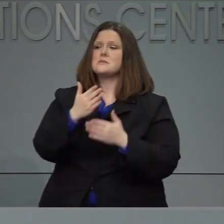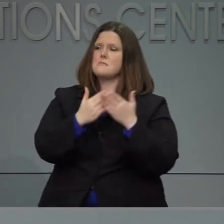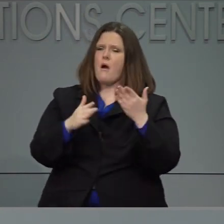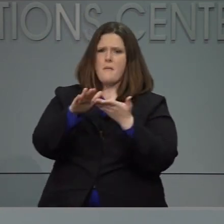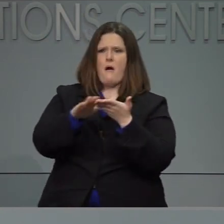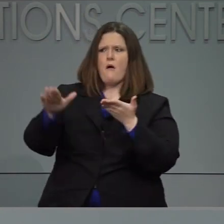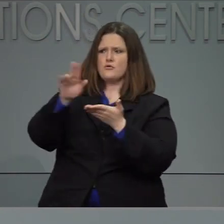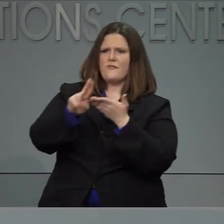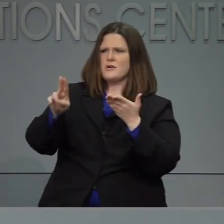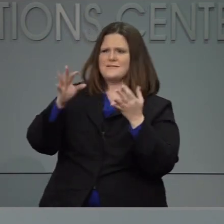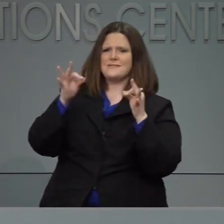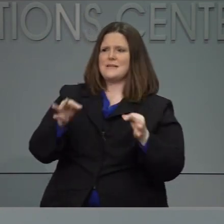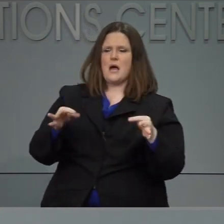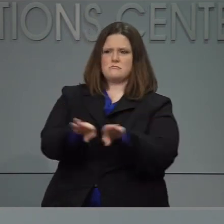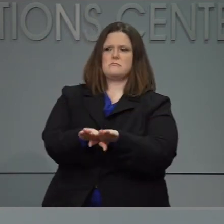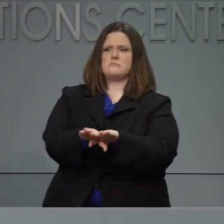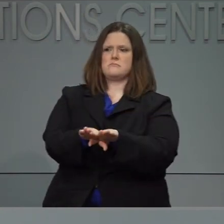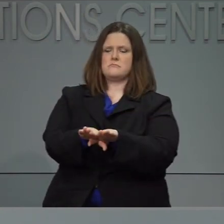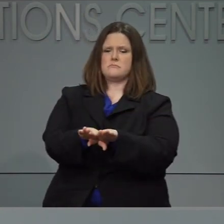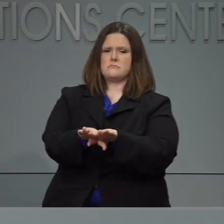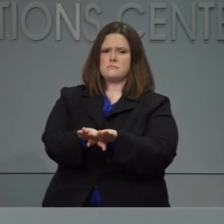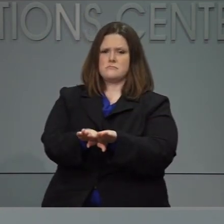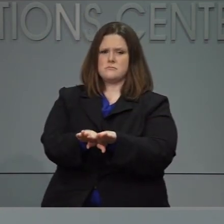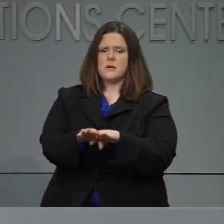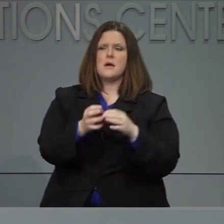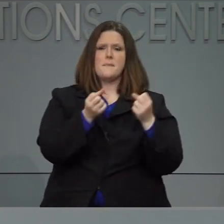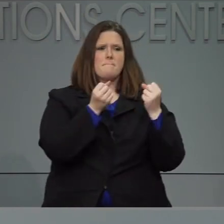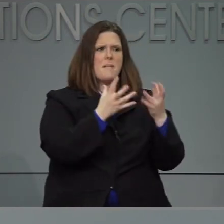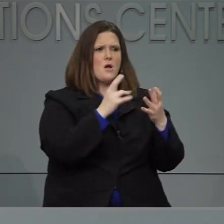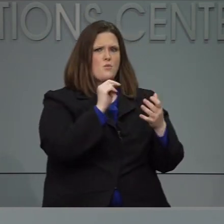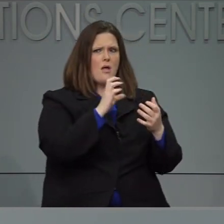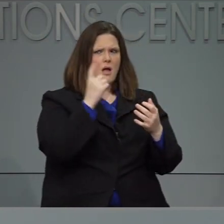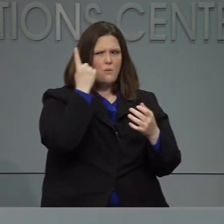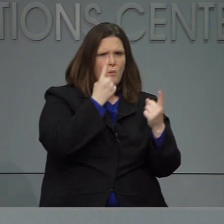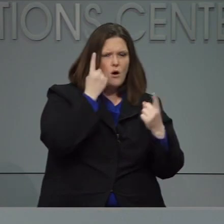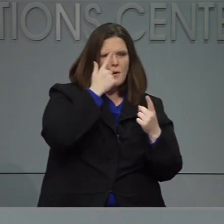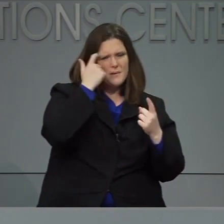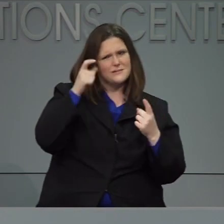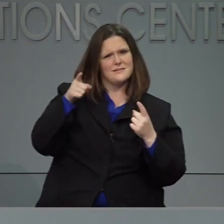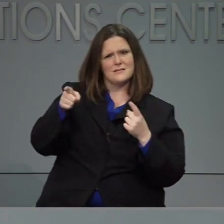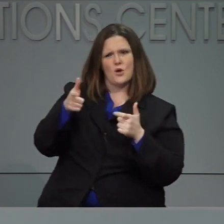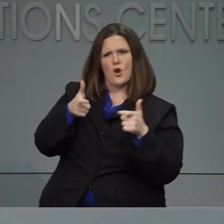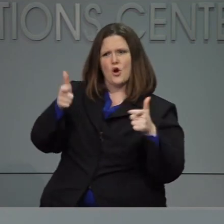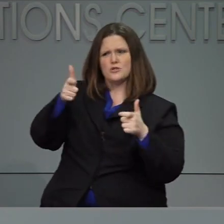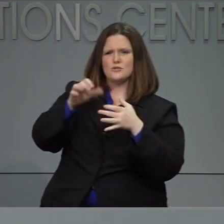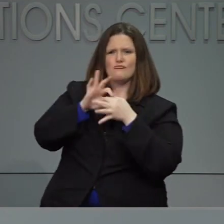COLLEGE OR UNIVERSITY IN NORTH CAROLINA OF THEM REALLY ONE MIGHT JUST WANT TO GET INVOLVEMENT.